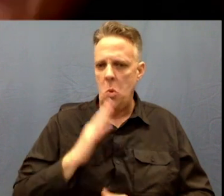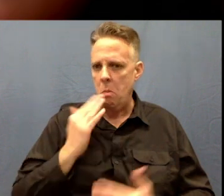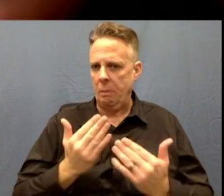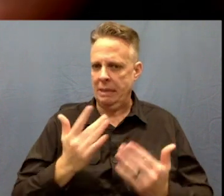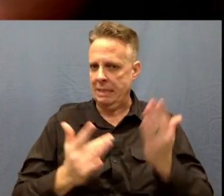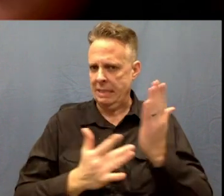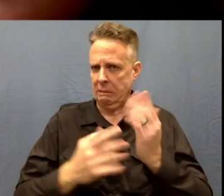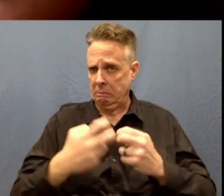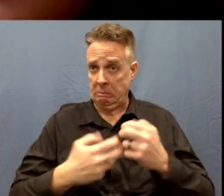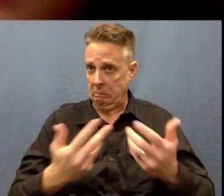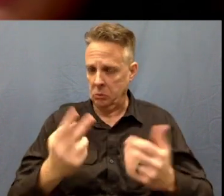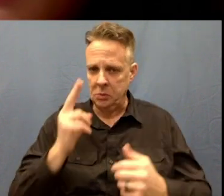SO WITH THAT, I WOULD LIKE TO INVITE OUR FIRST OREGON WORKER